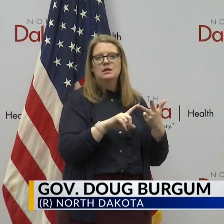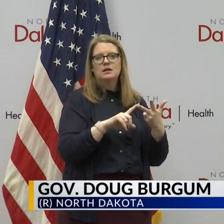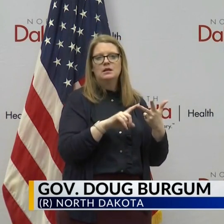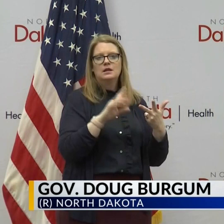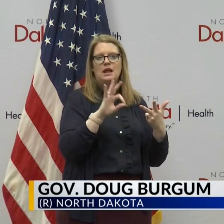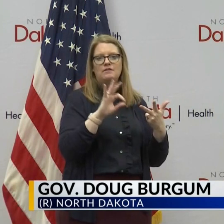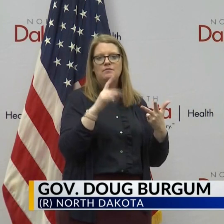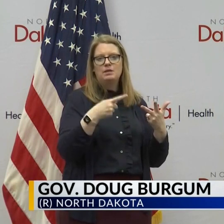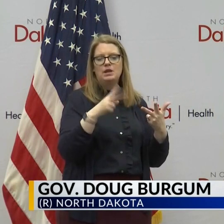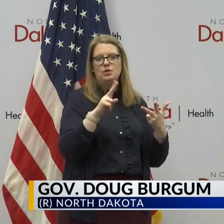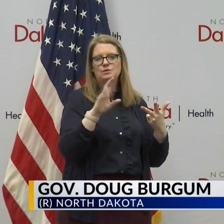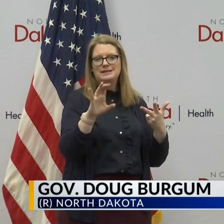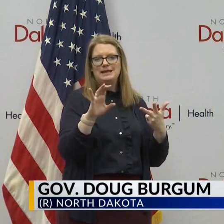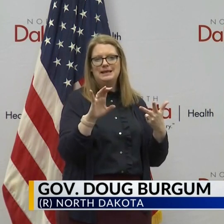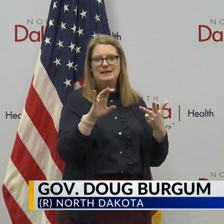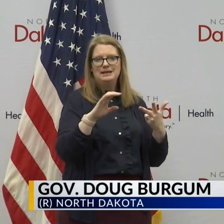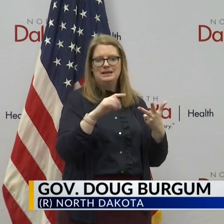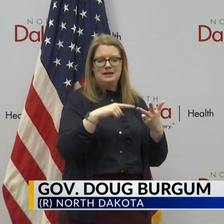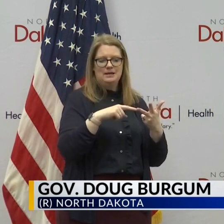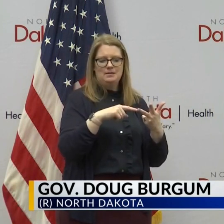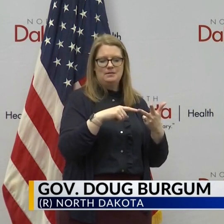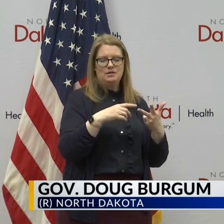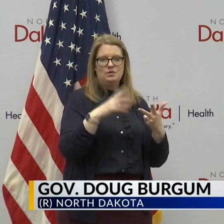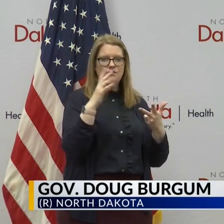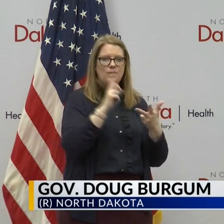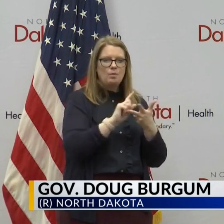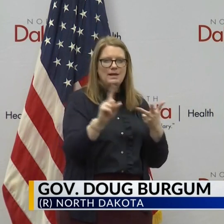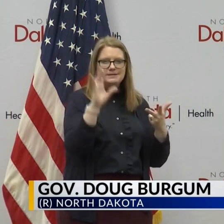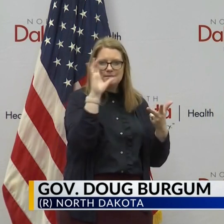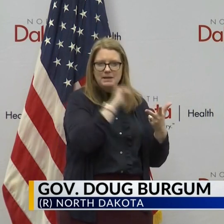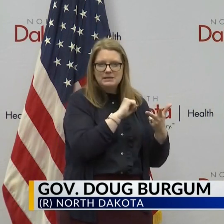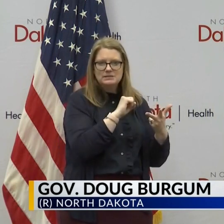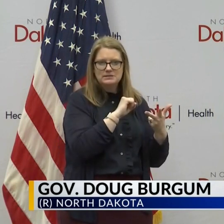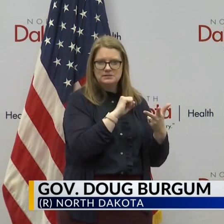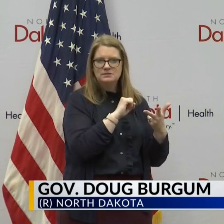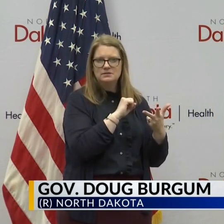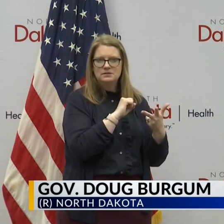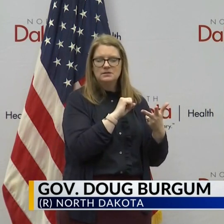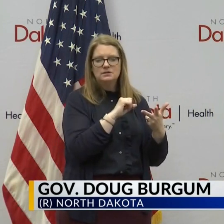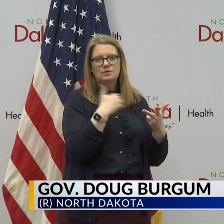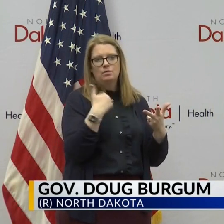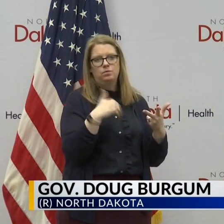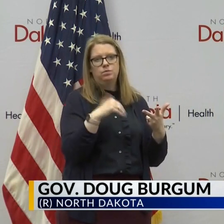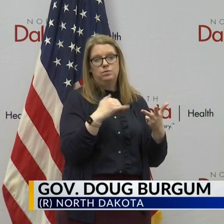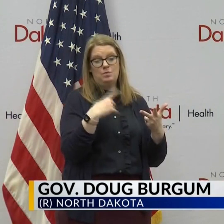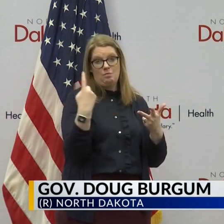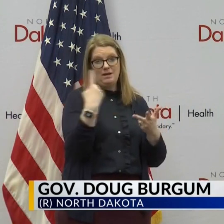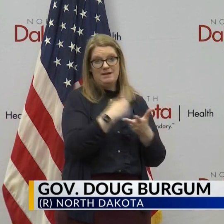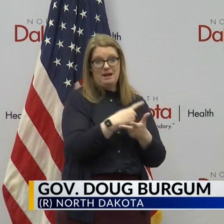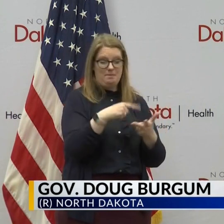THIS INCLUDES THE REGULAR UNEMPLOYMENT PAYMENTS, THE FPUC